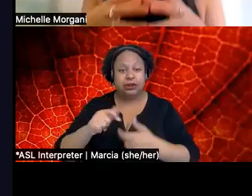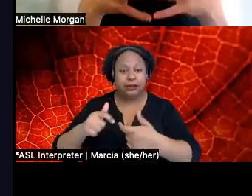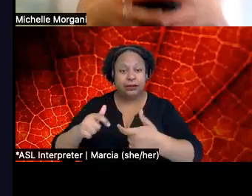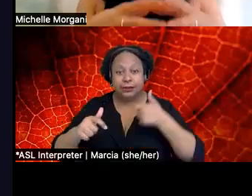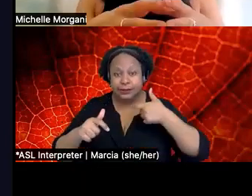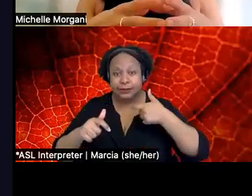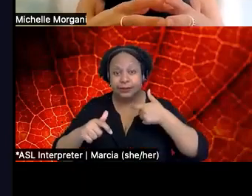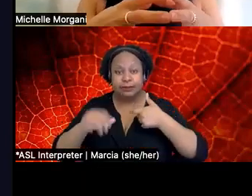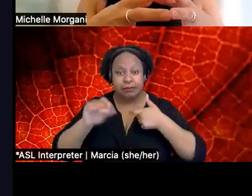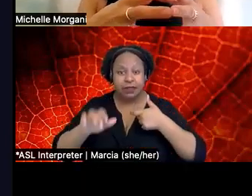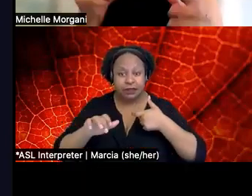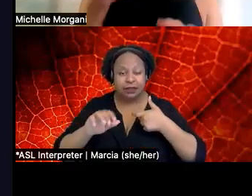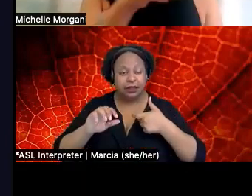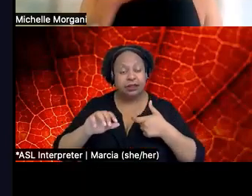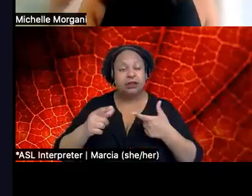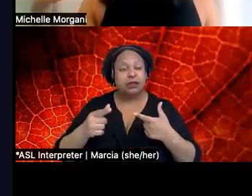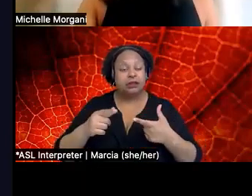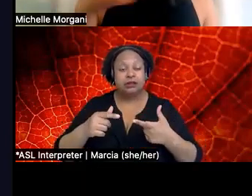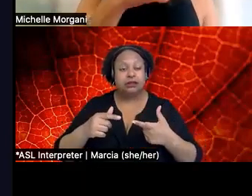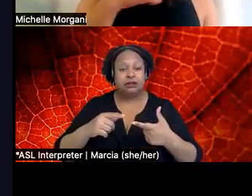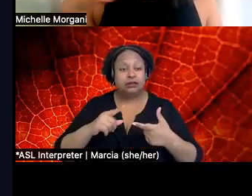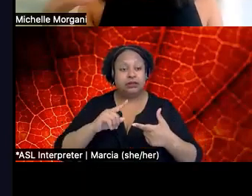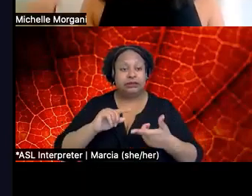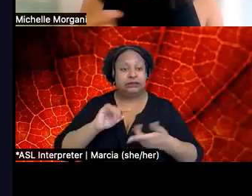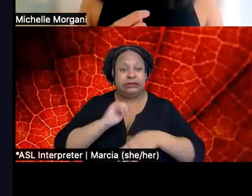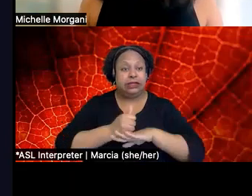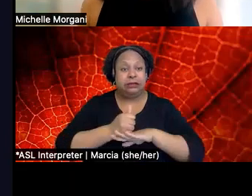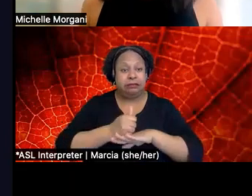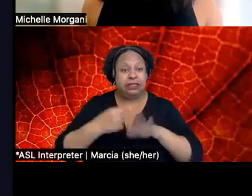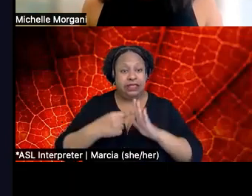where you can sit it in the middle of the table and it will pick up various, various speech.